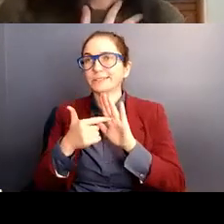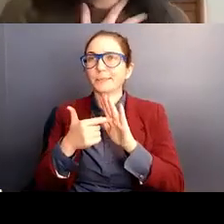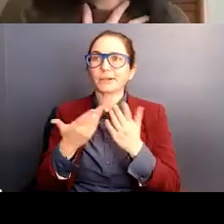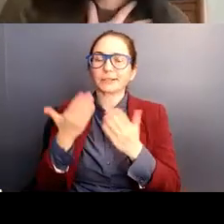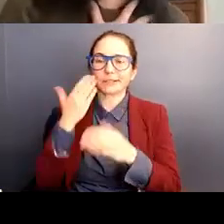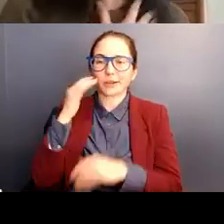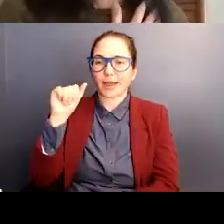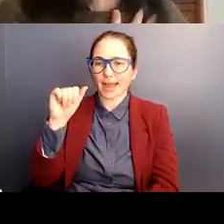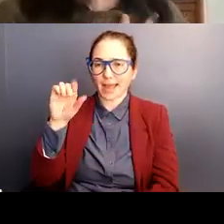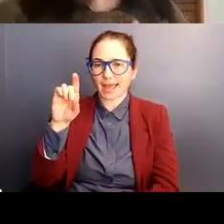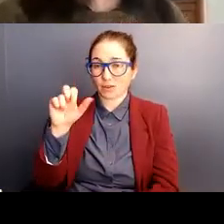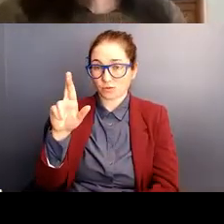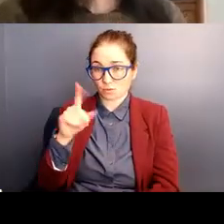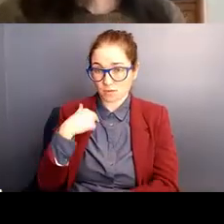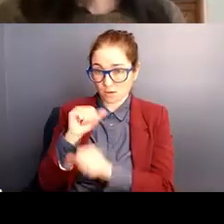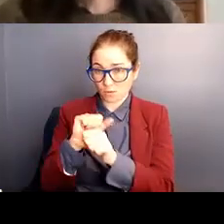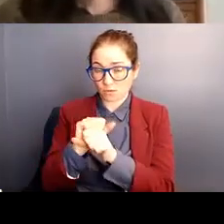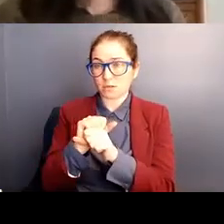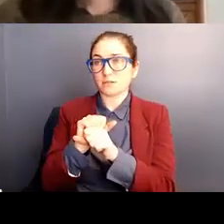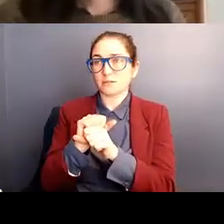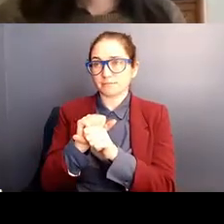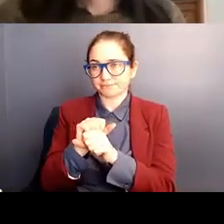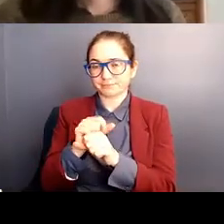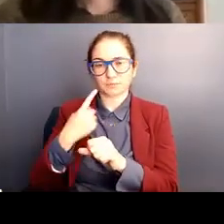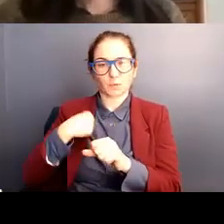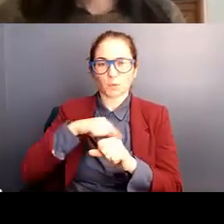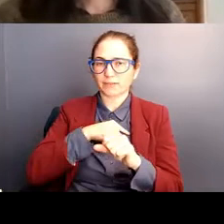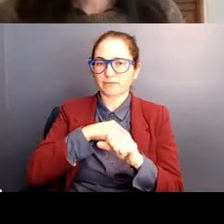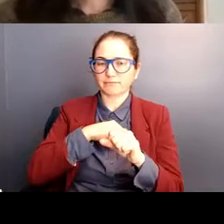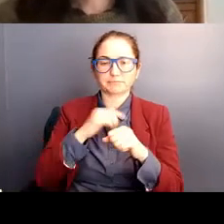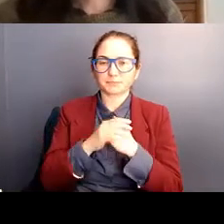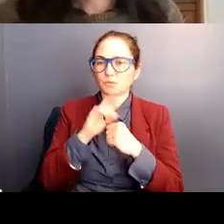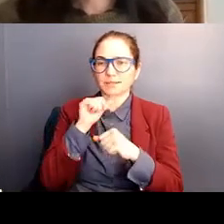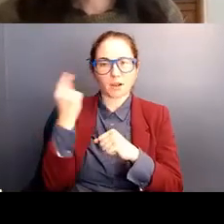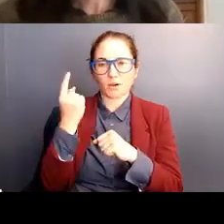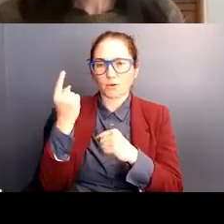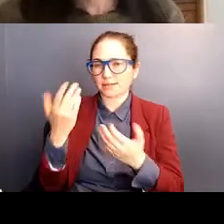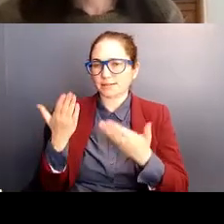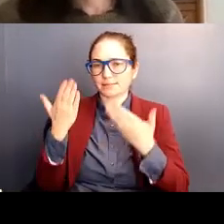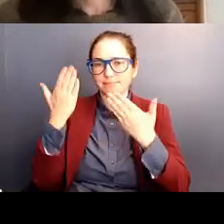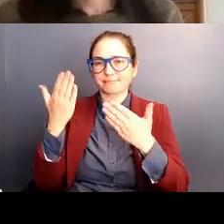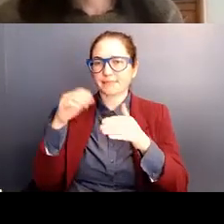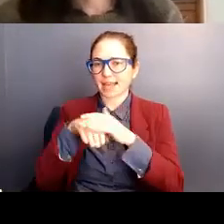I work, we have not always provided access services before. So